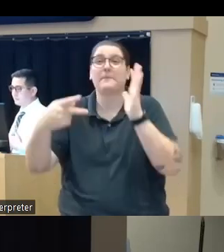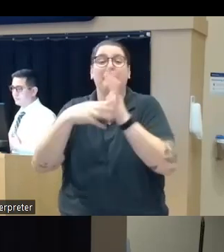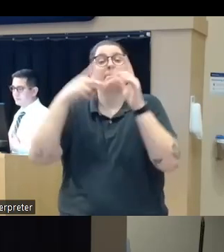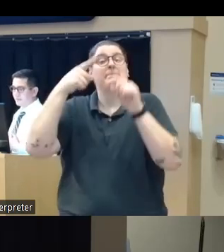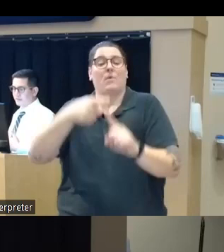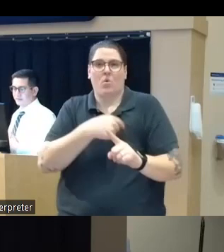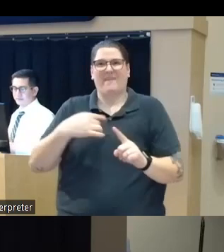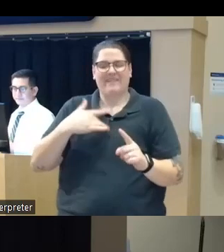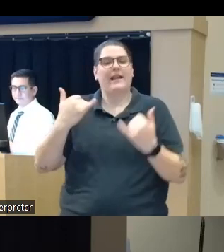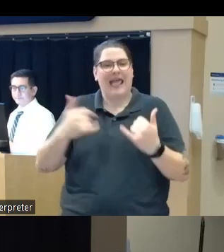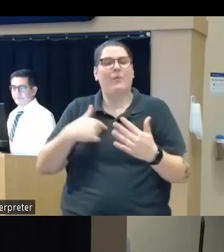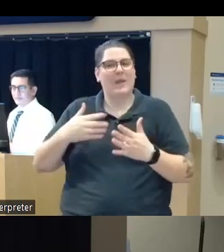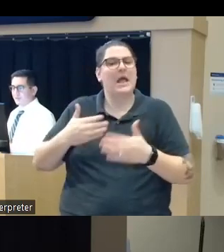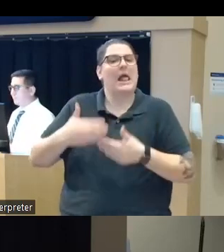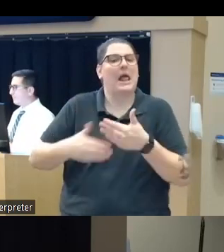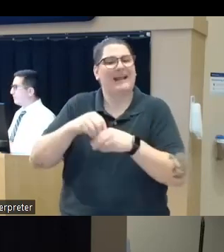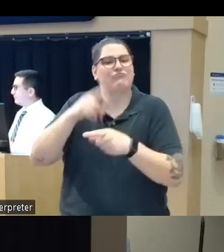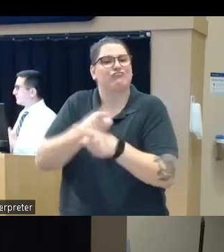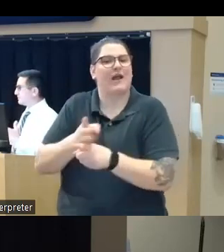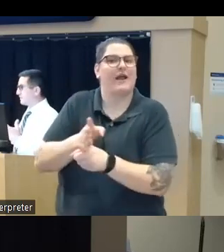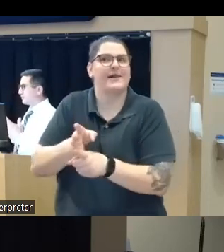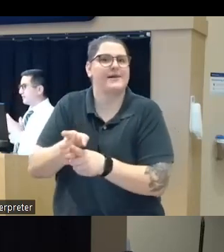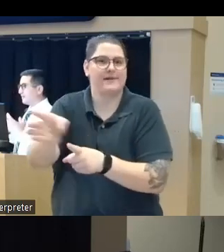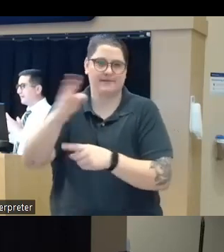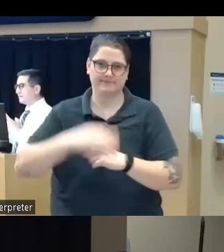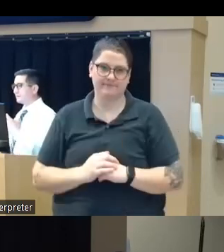um to studying this there have been very few studies that have tried to connect